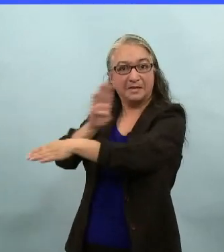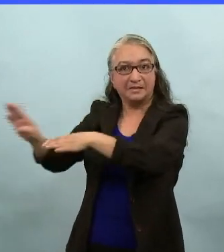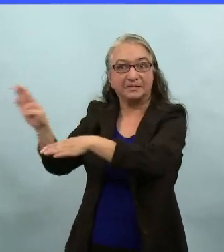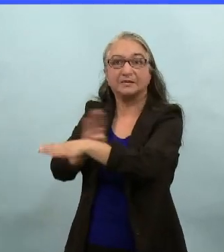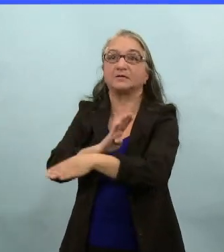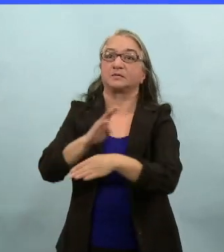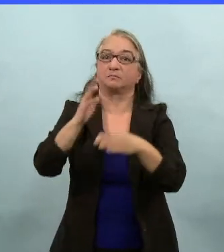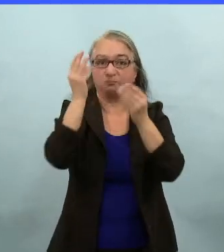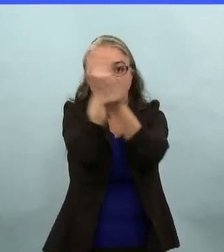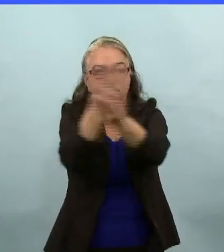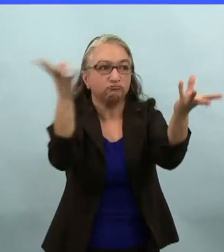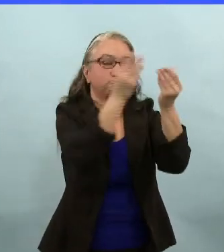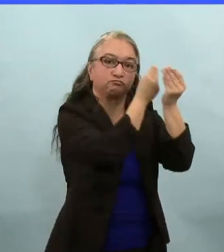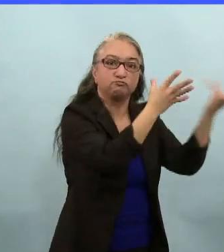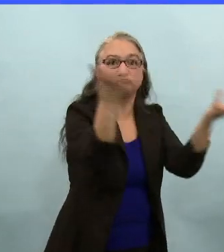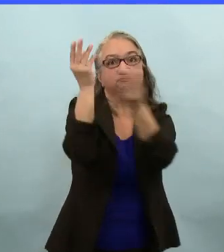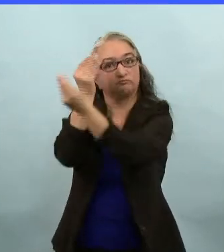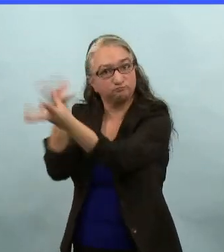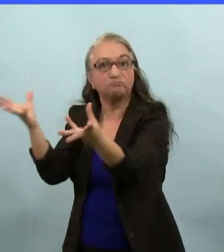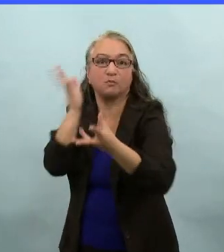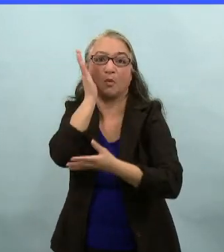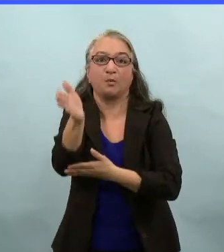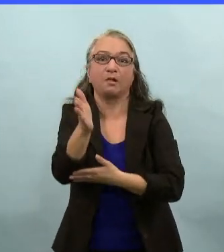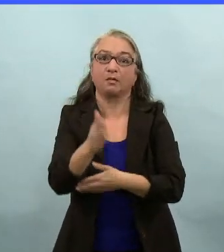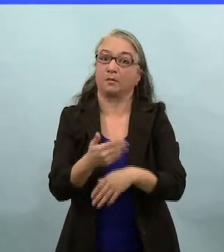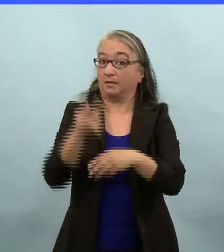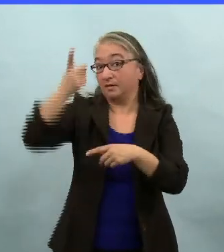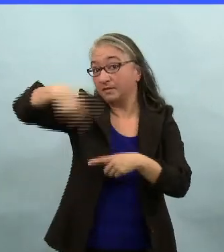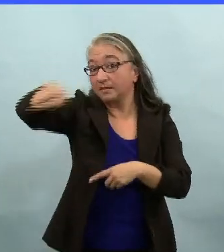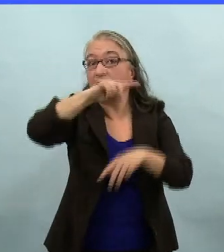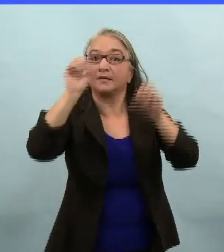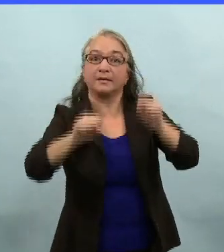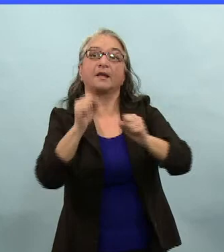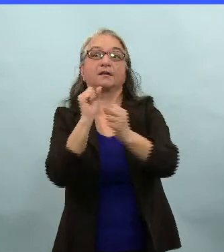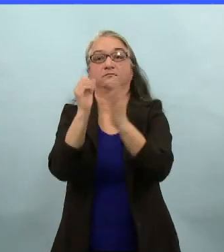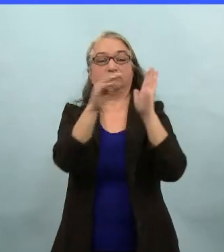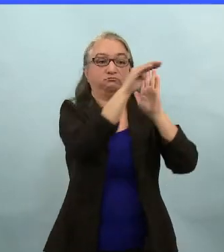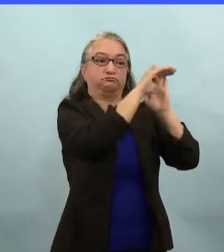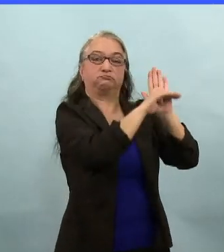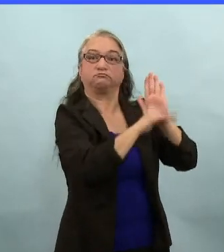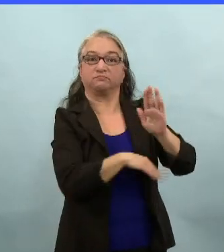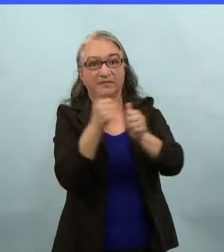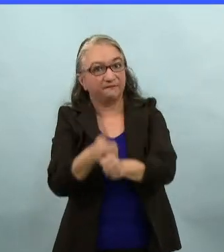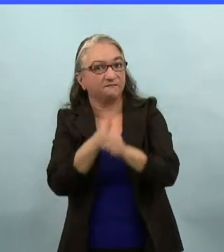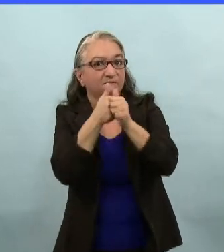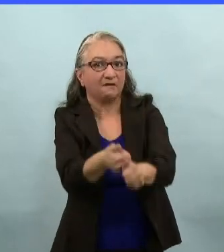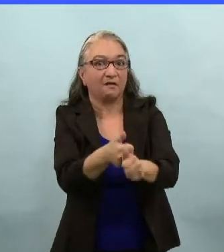kova 19 and the omicron variant practice the fundamentals like physical distancing wearing